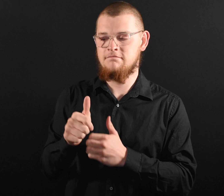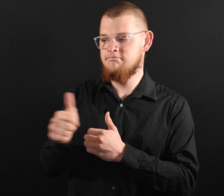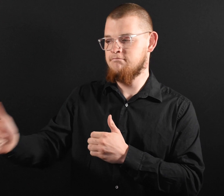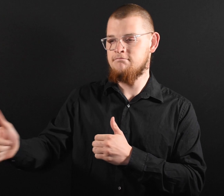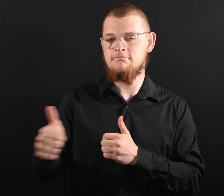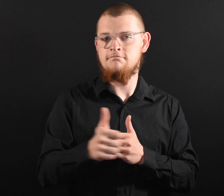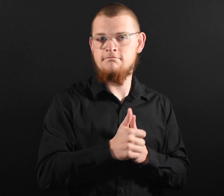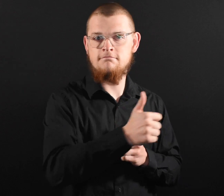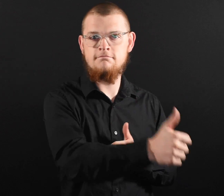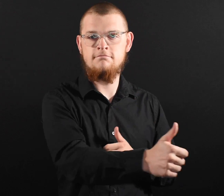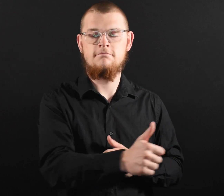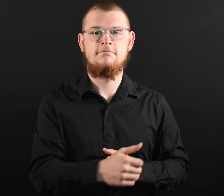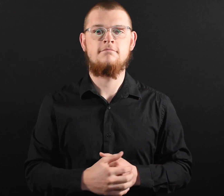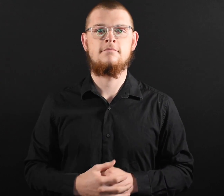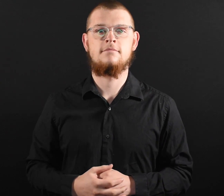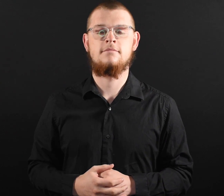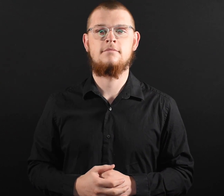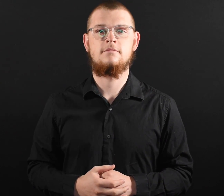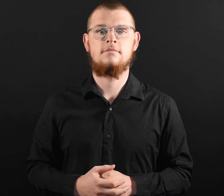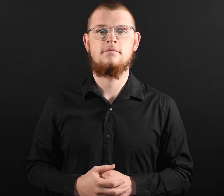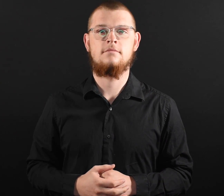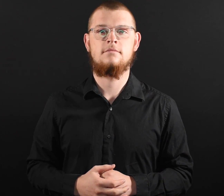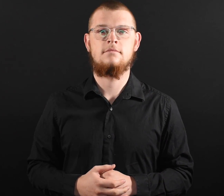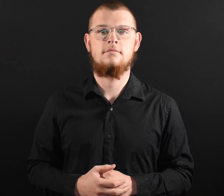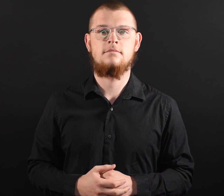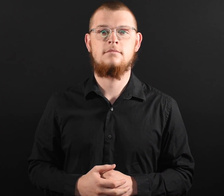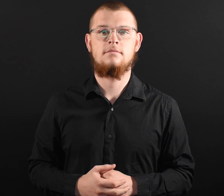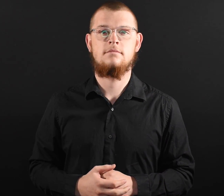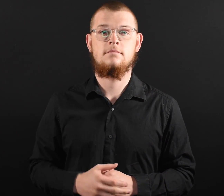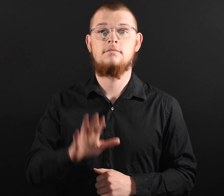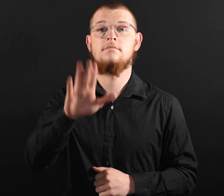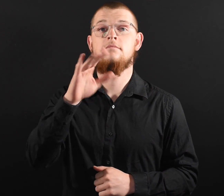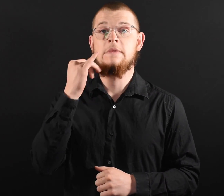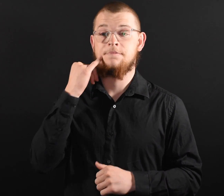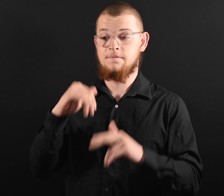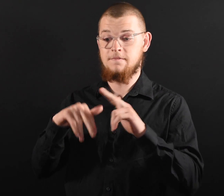deck (for example, while preparing to enter the pool or waiting in line for a slide).